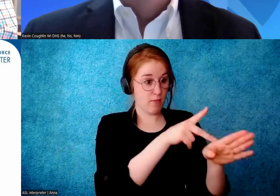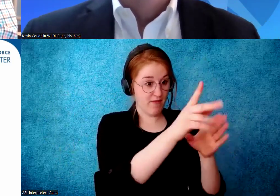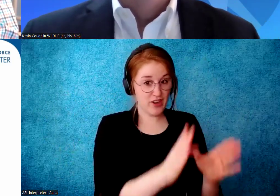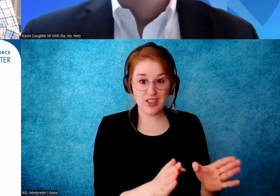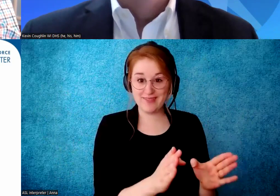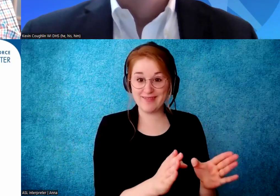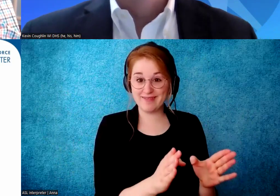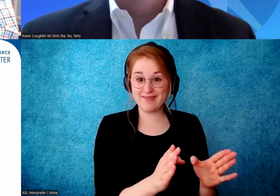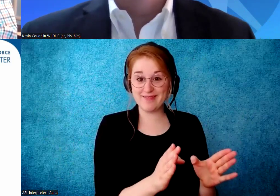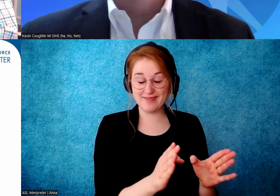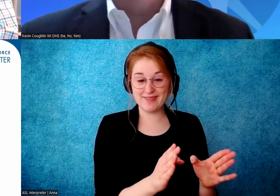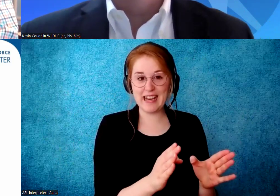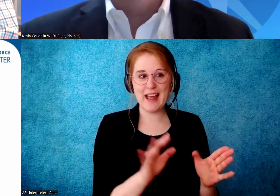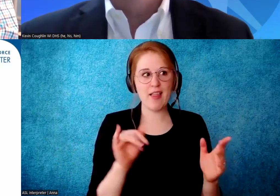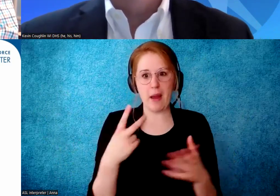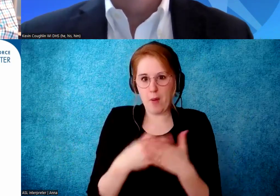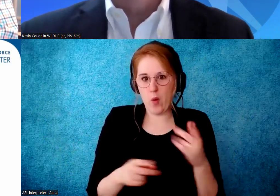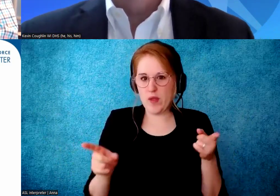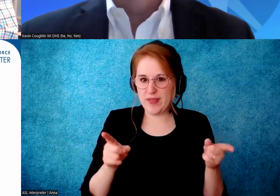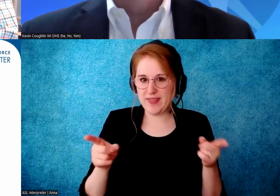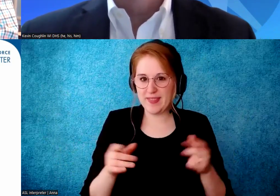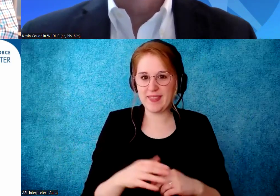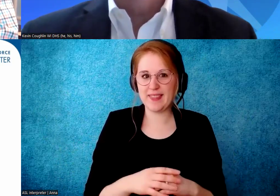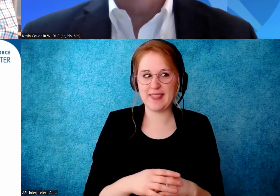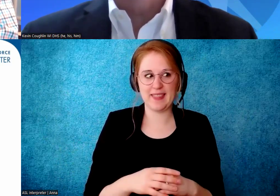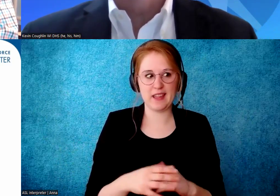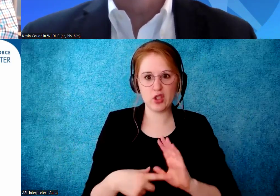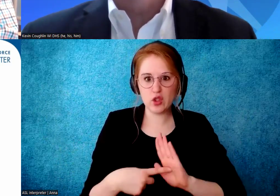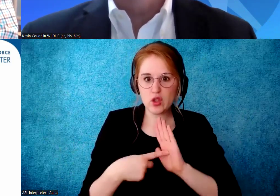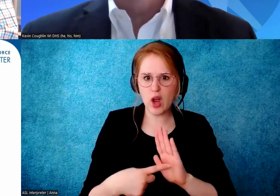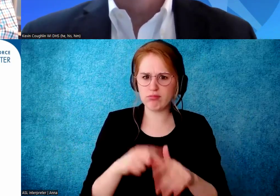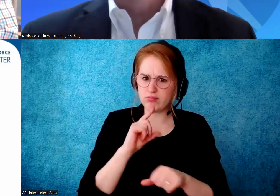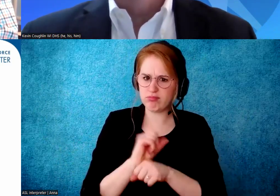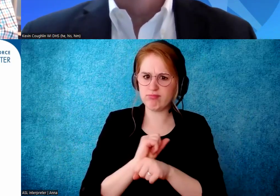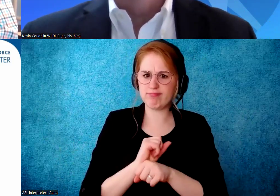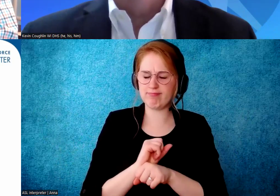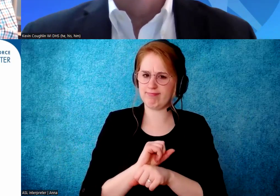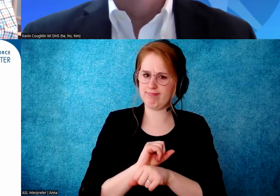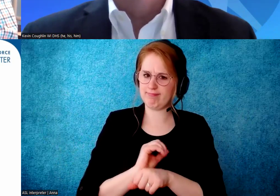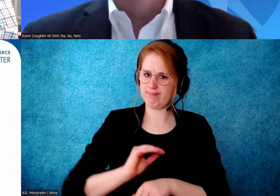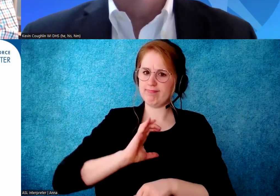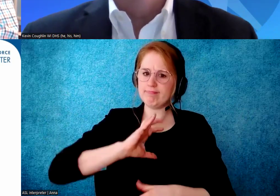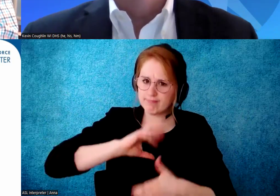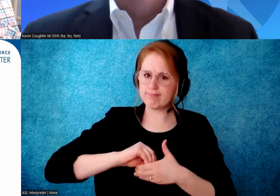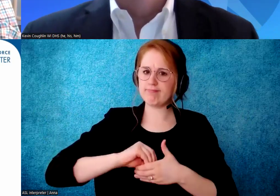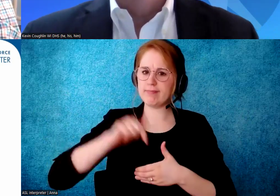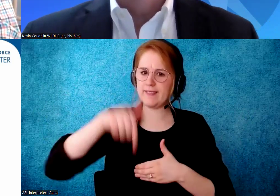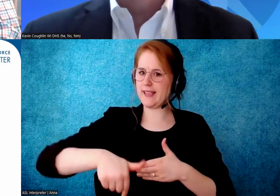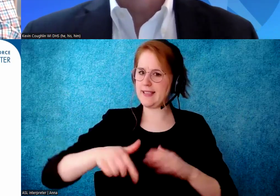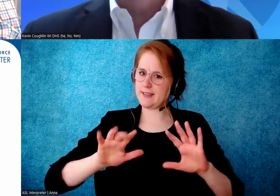is having things that show that they're a dignified member of society. I mean, this is, I'm talking to the choir here,